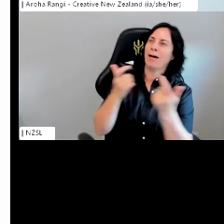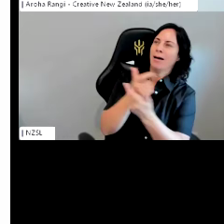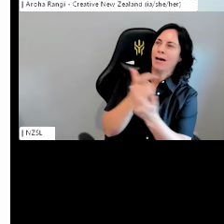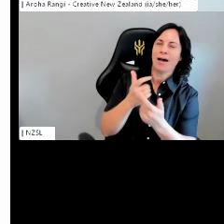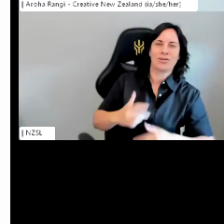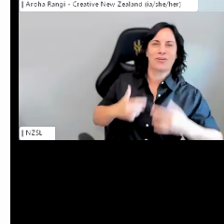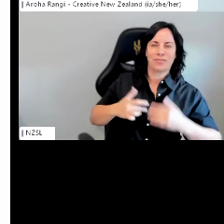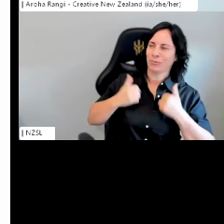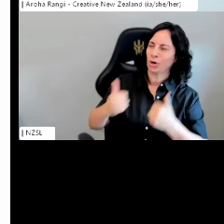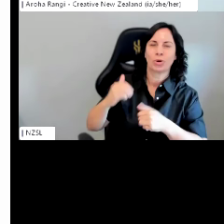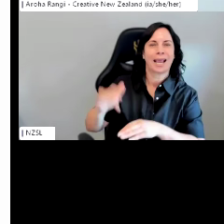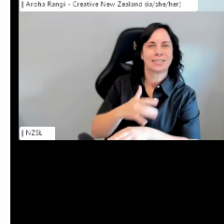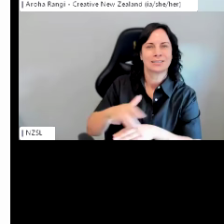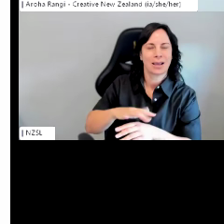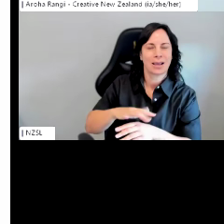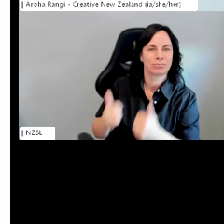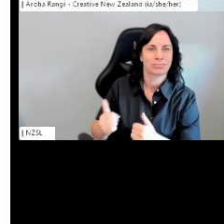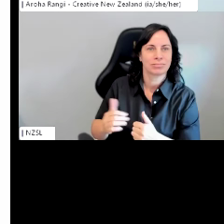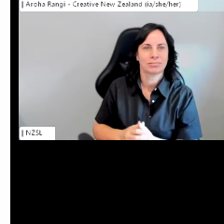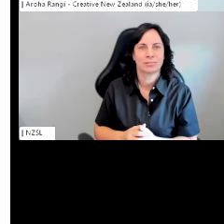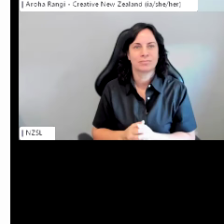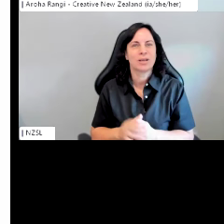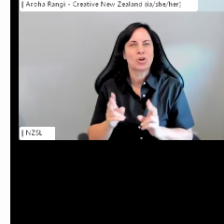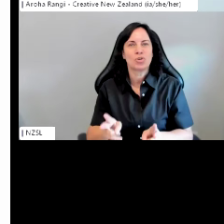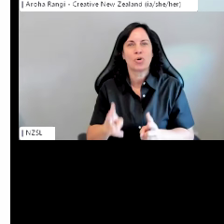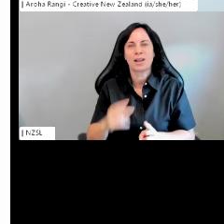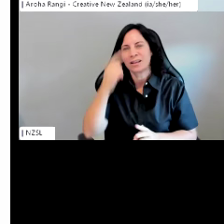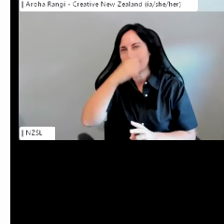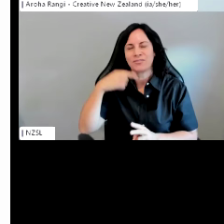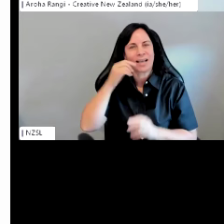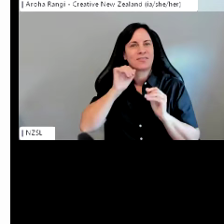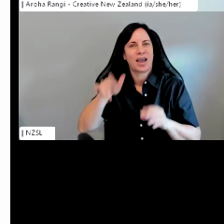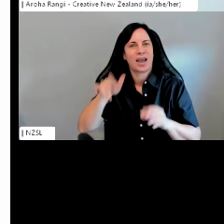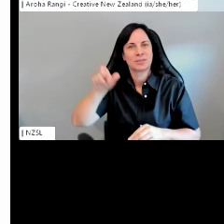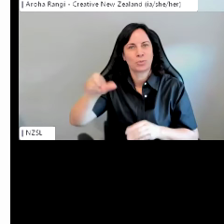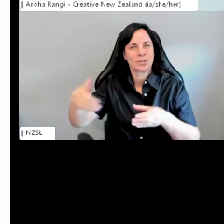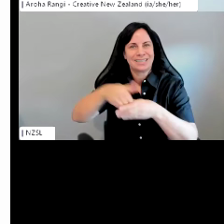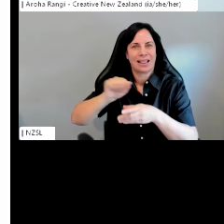if there's somebody famous in it usually but um but uh you know but you will have many of you